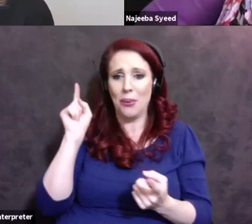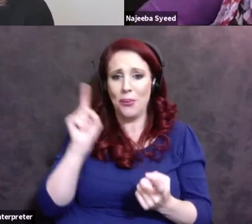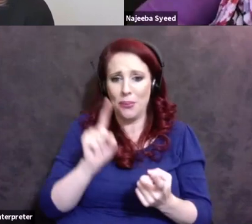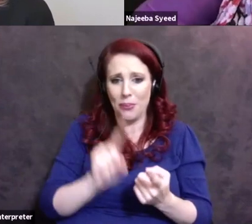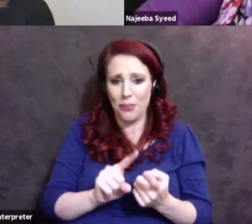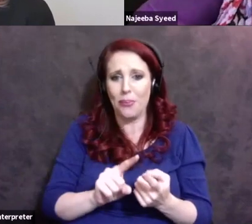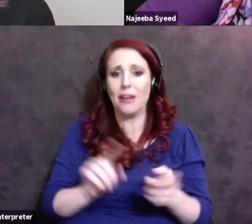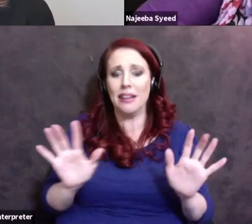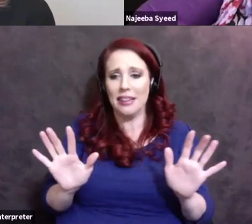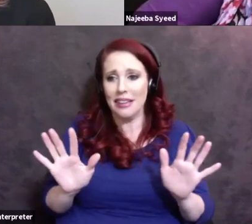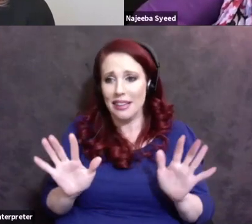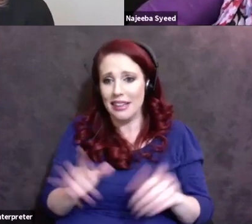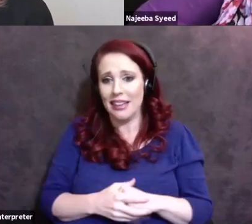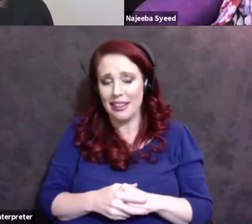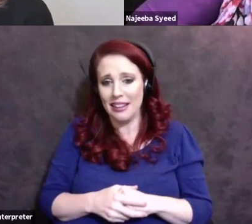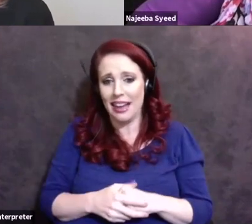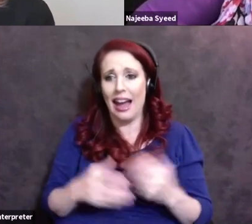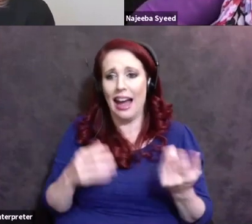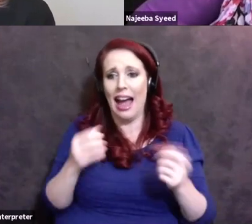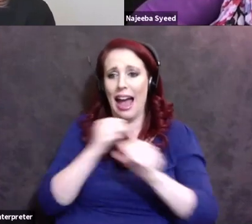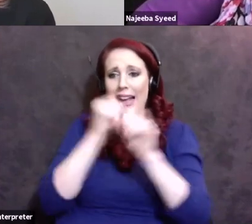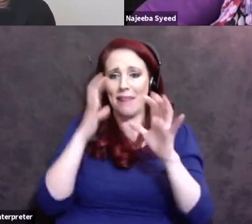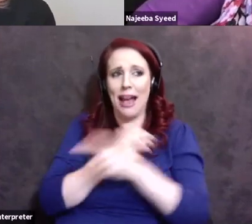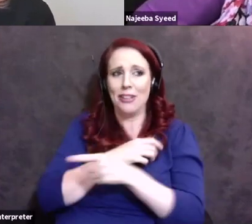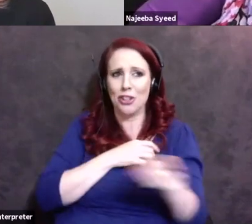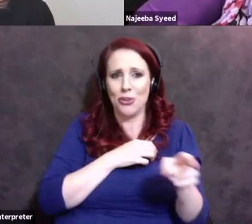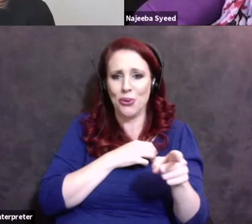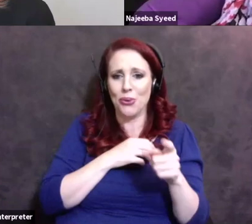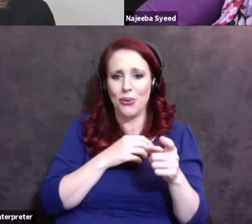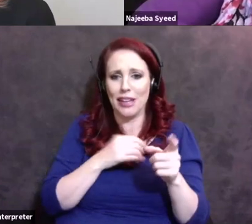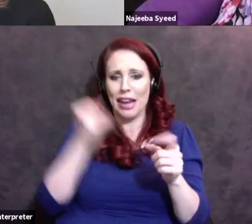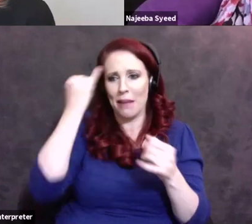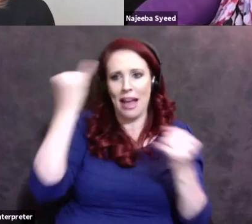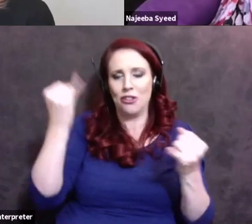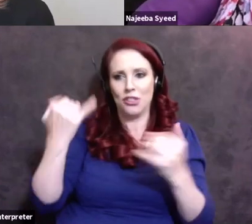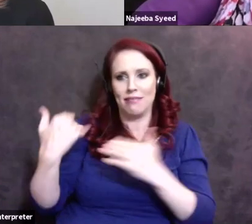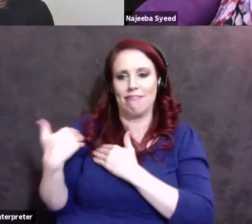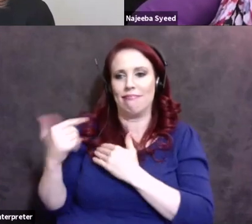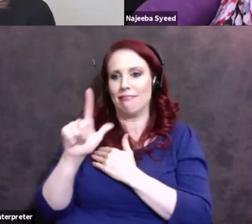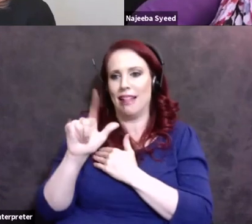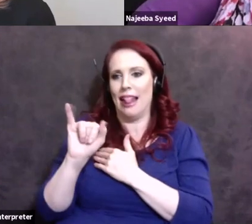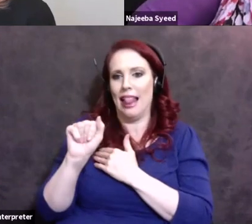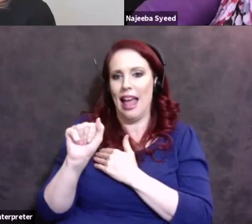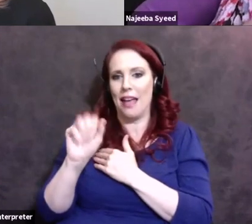I can only imagine all of you on the calls can imagine the liabilities but that is not